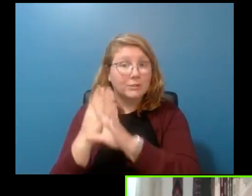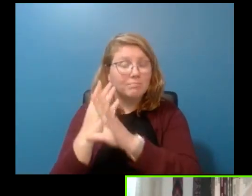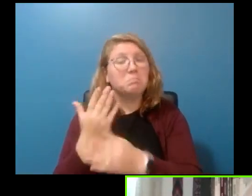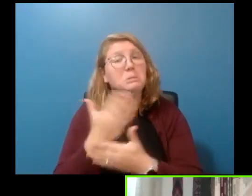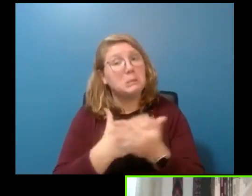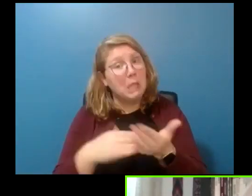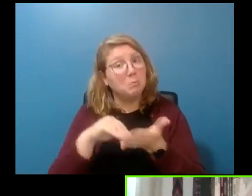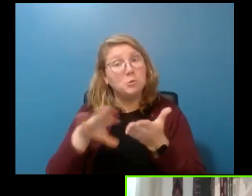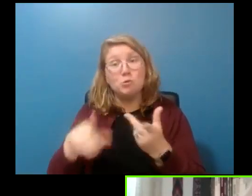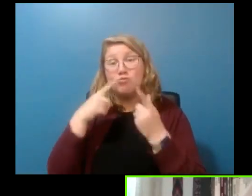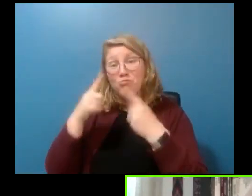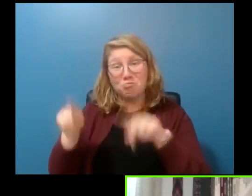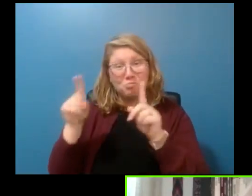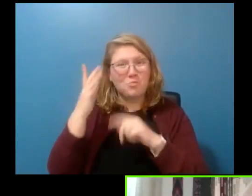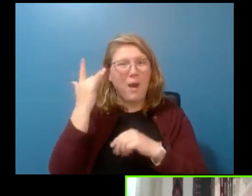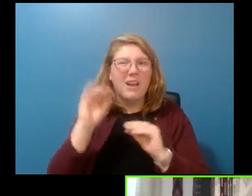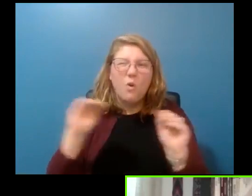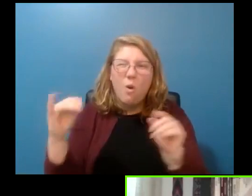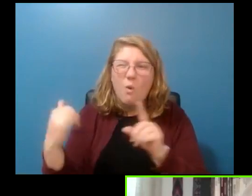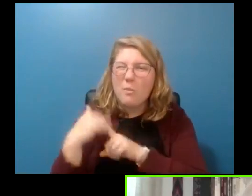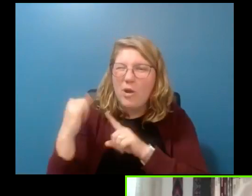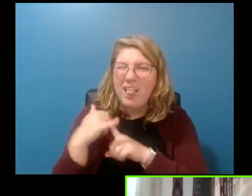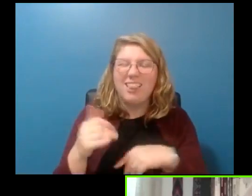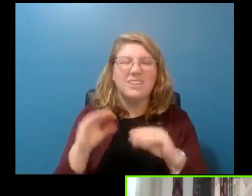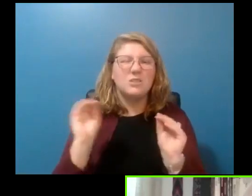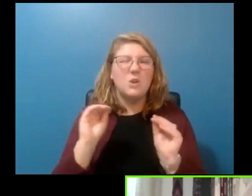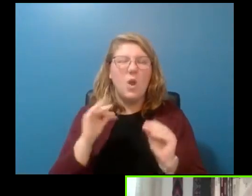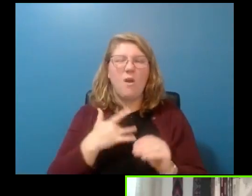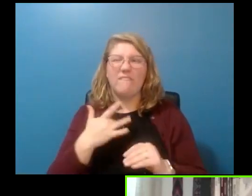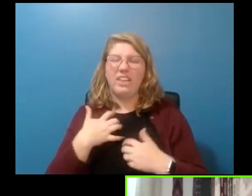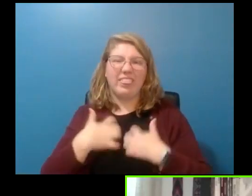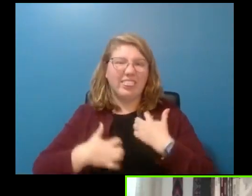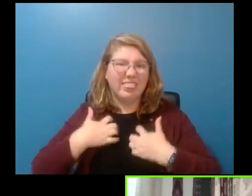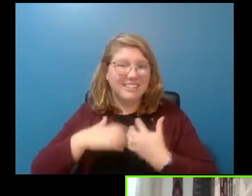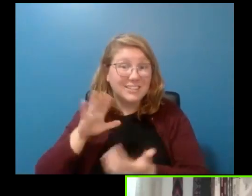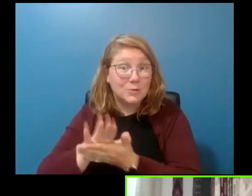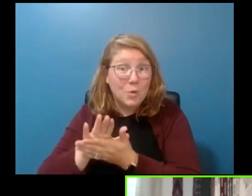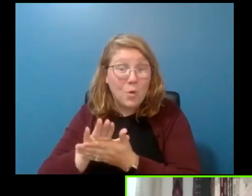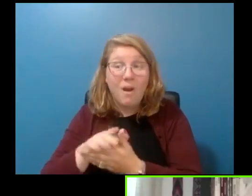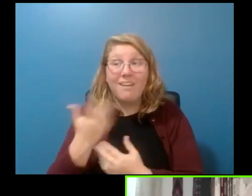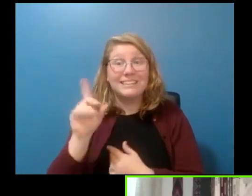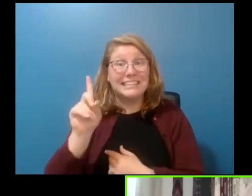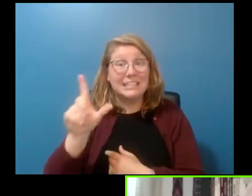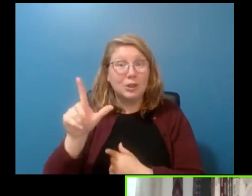breaking bread together, crying, laughing, telling stories about the individual, and that really